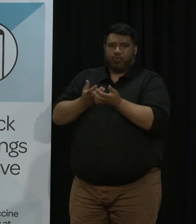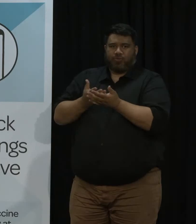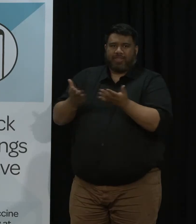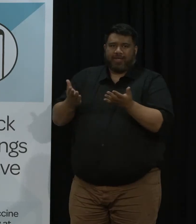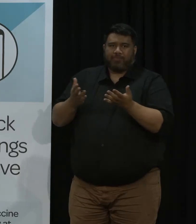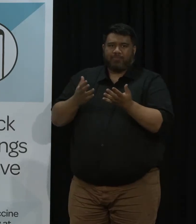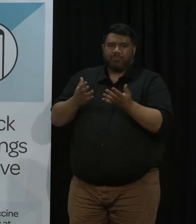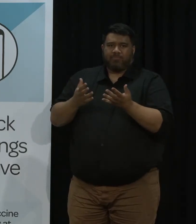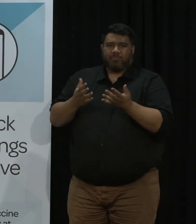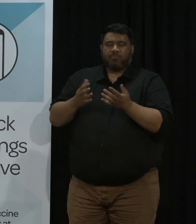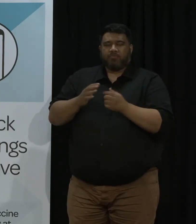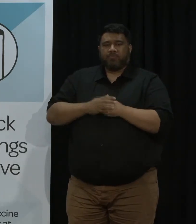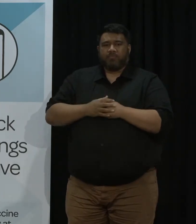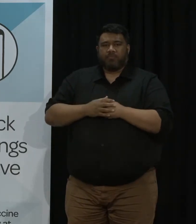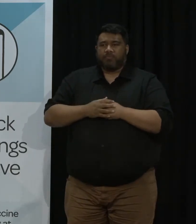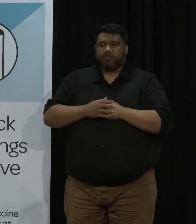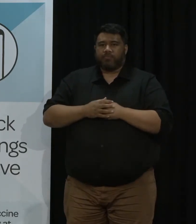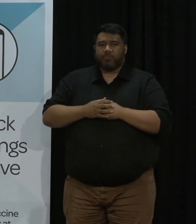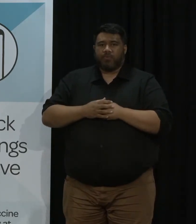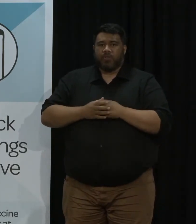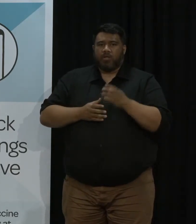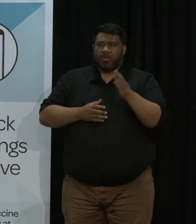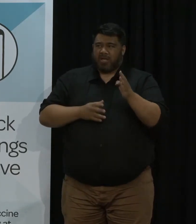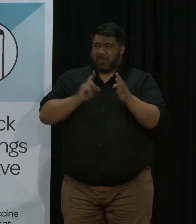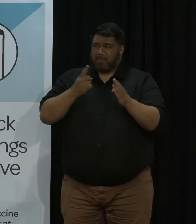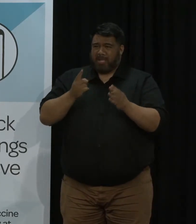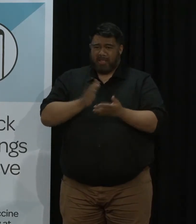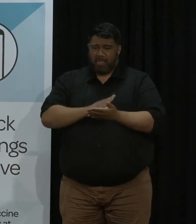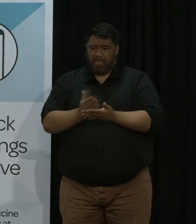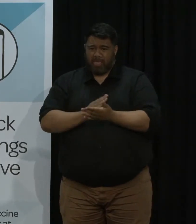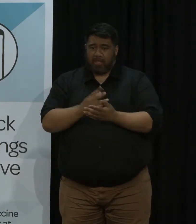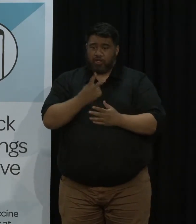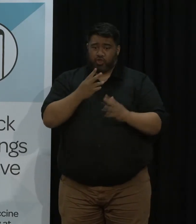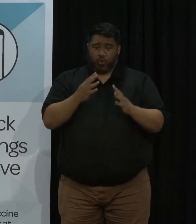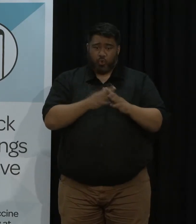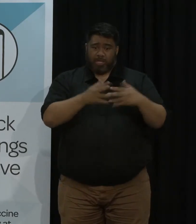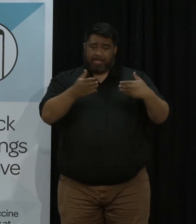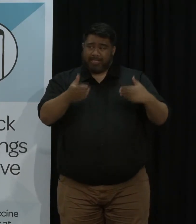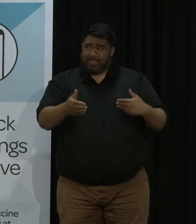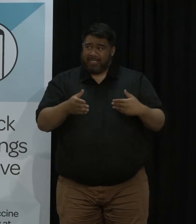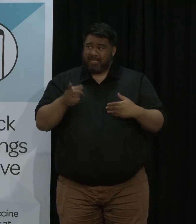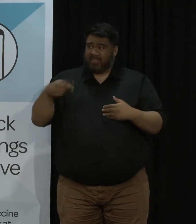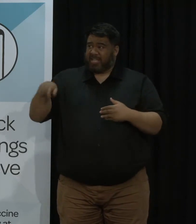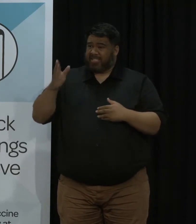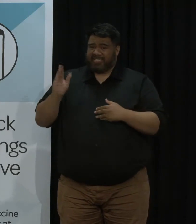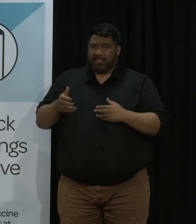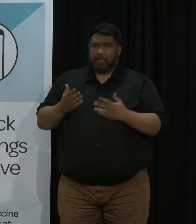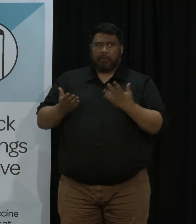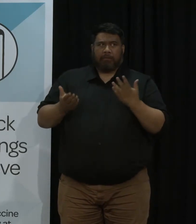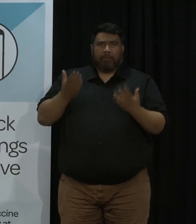to push out that decision- making and offer them some support for costs that cannot